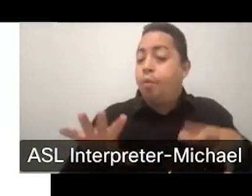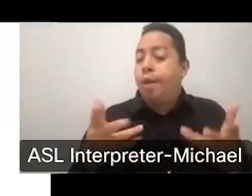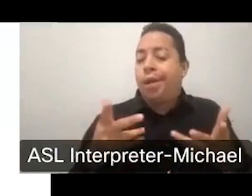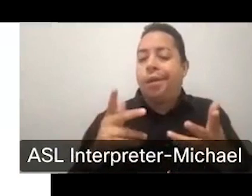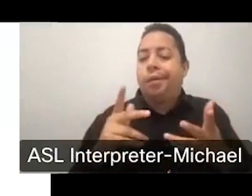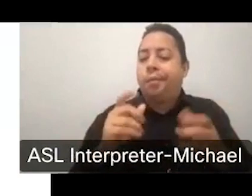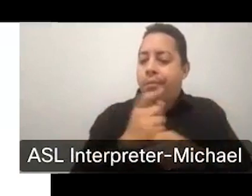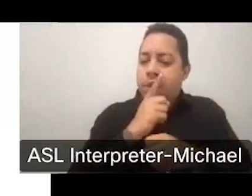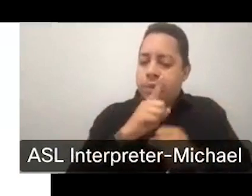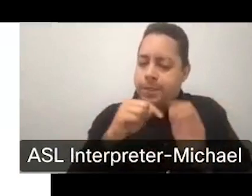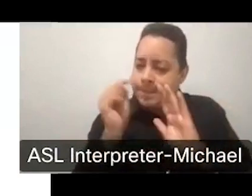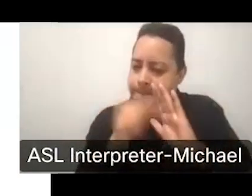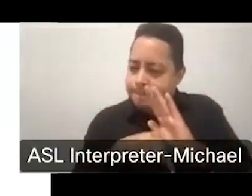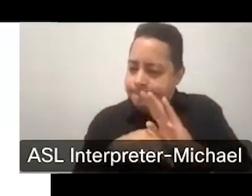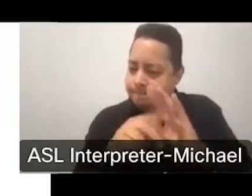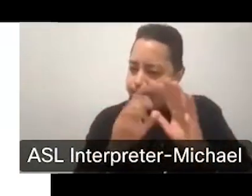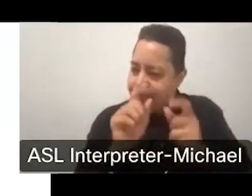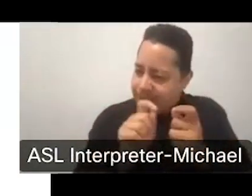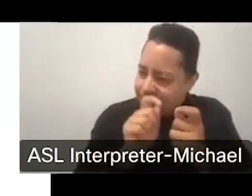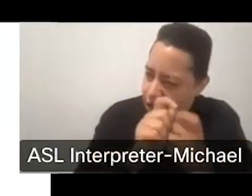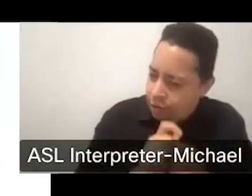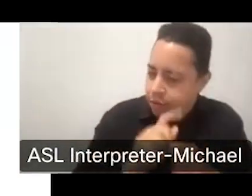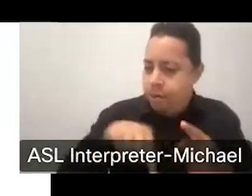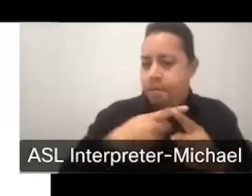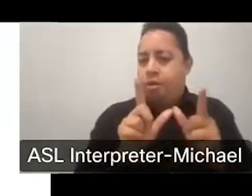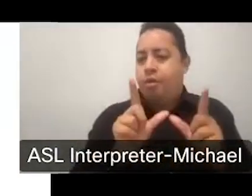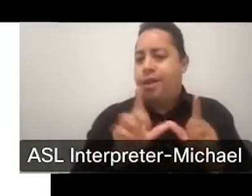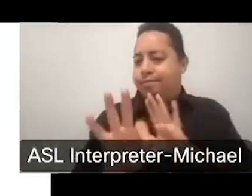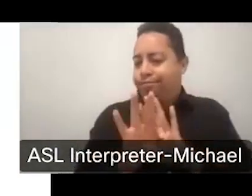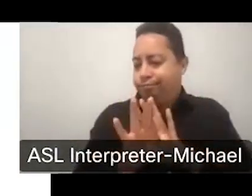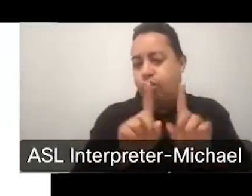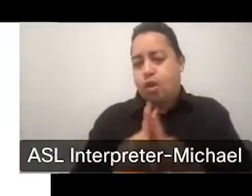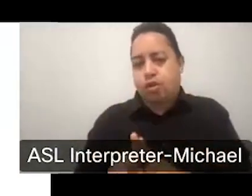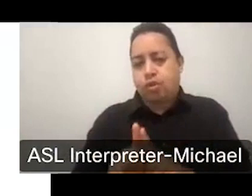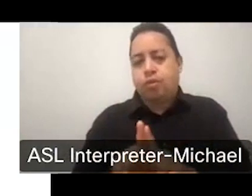out on opportunities, while also remaining realistic about where you can reasonably move